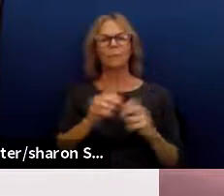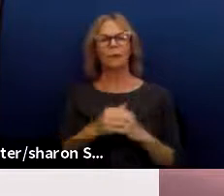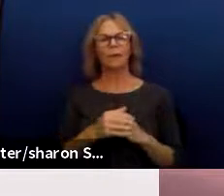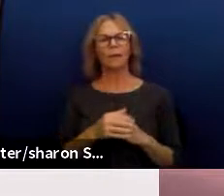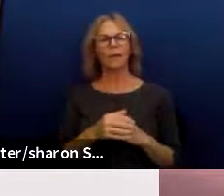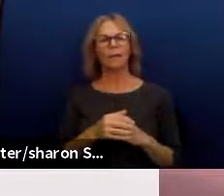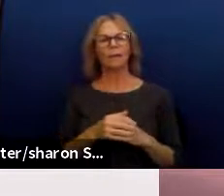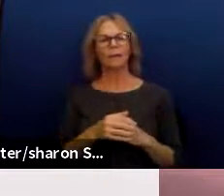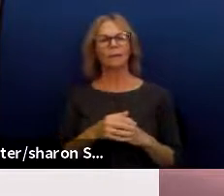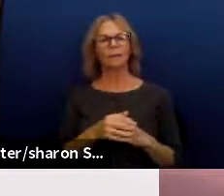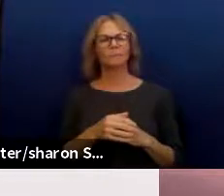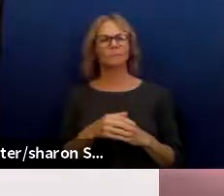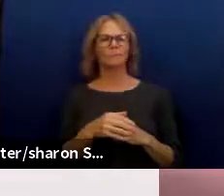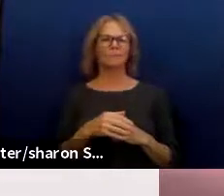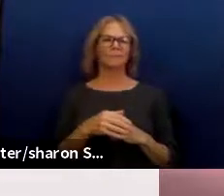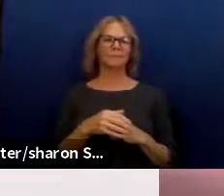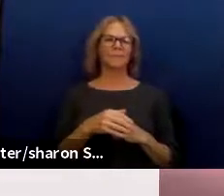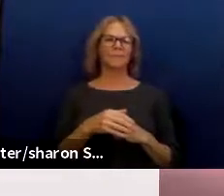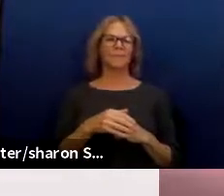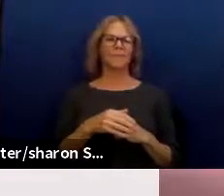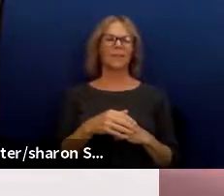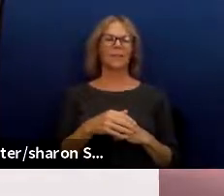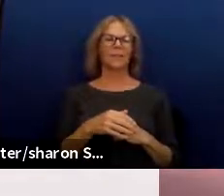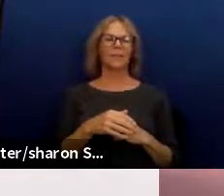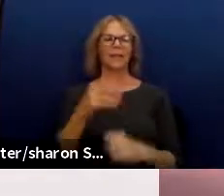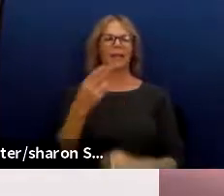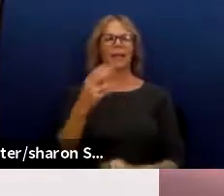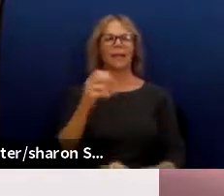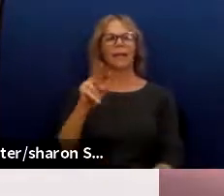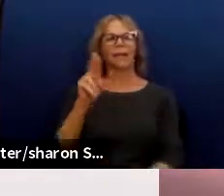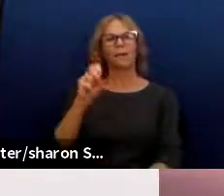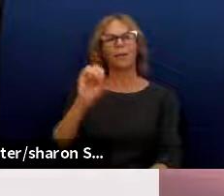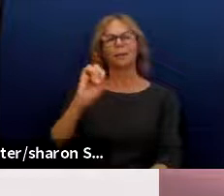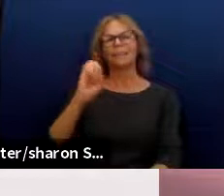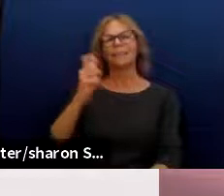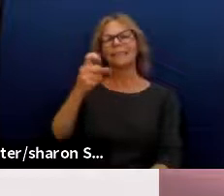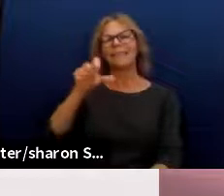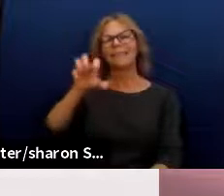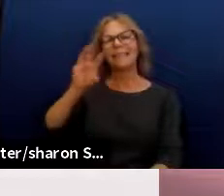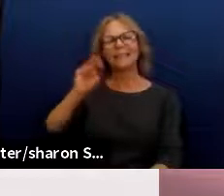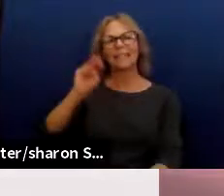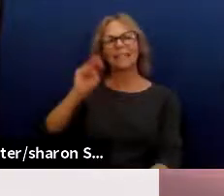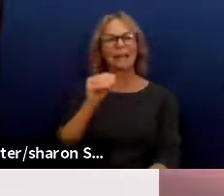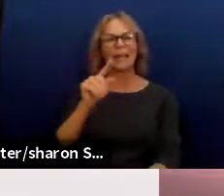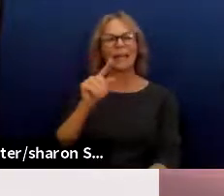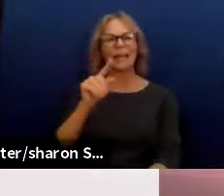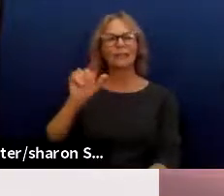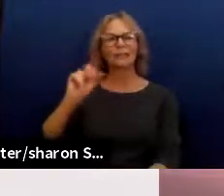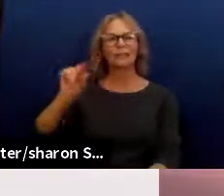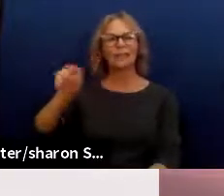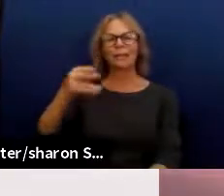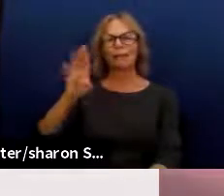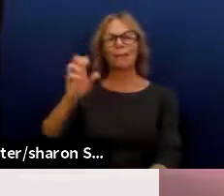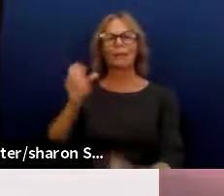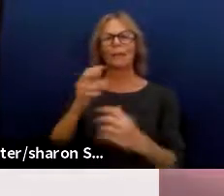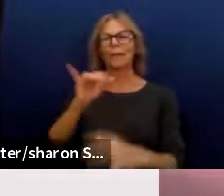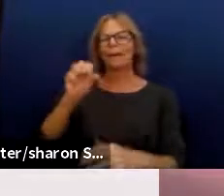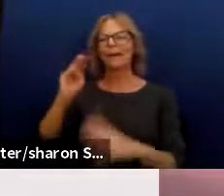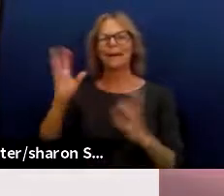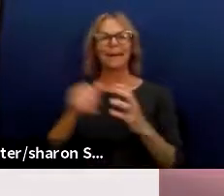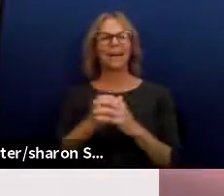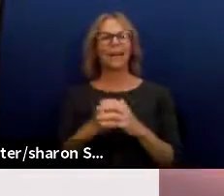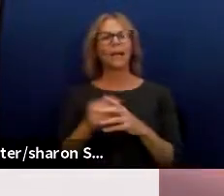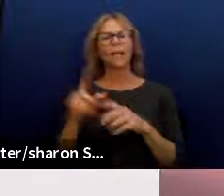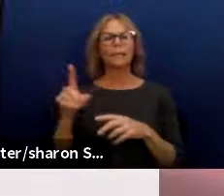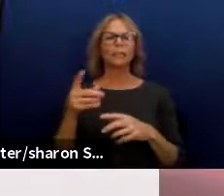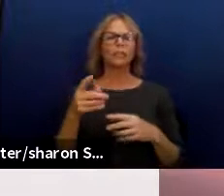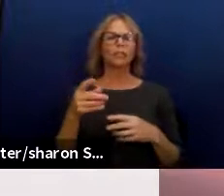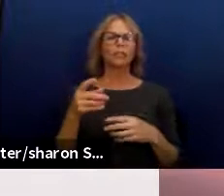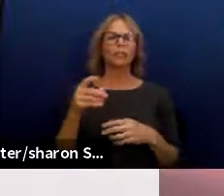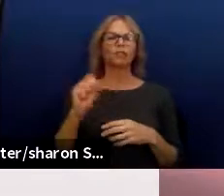transphobia, as social justice, social justice issues. So a trans ally is someone who cares about the fact that this was